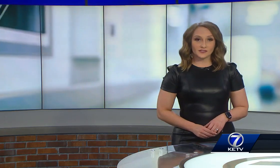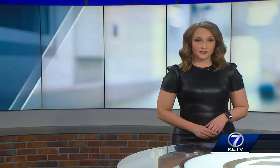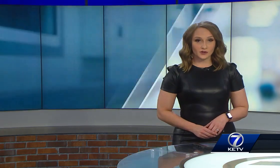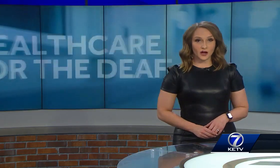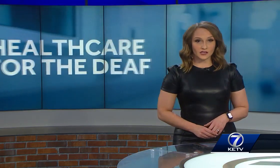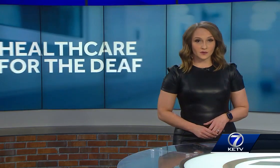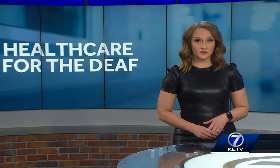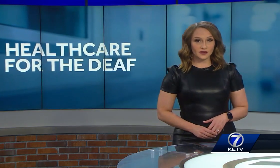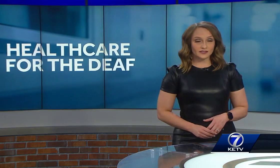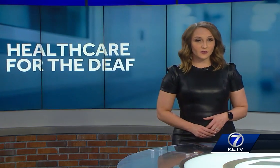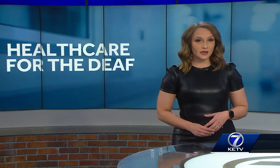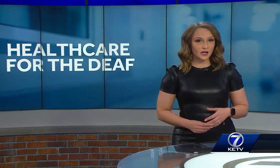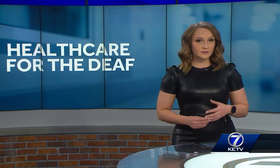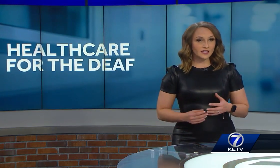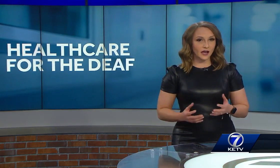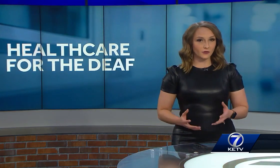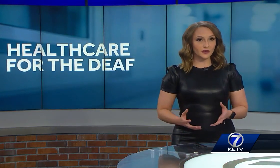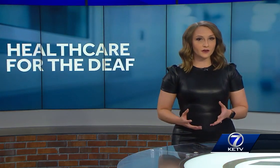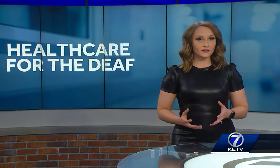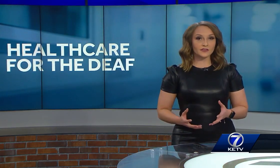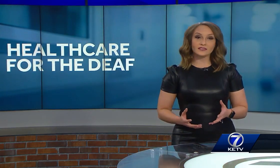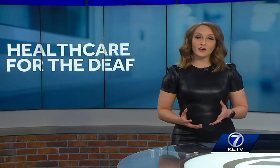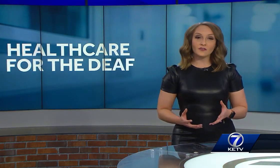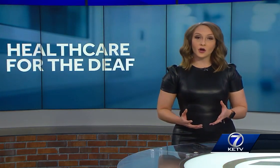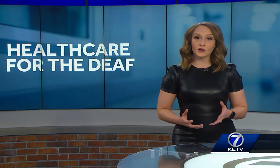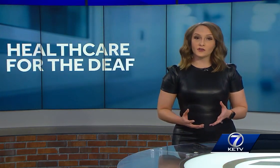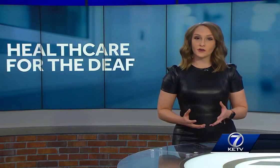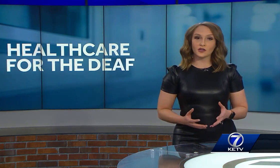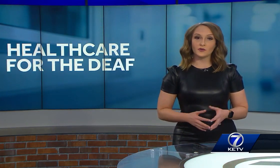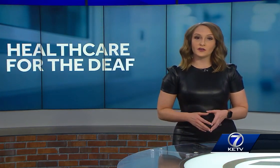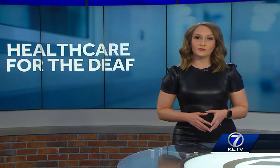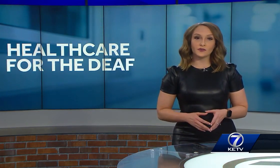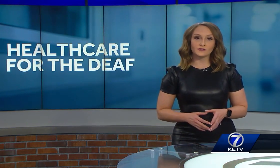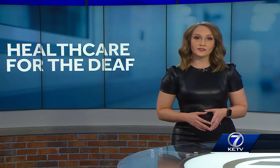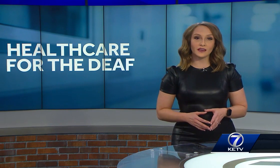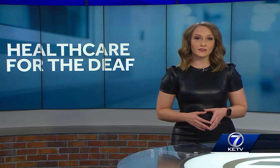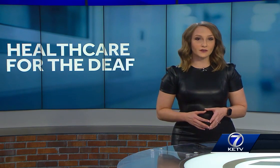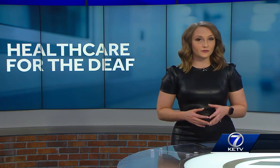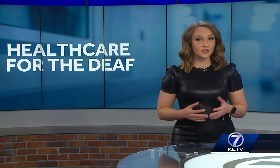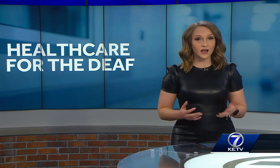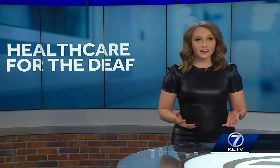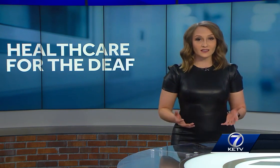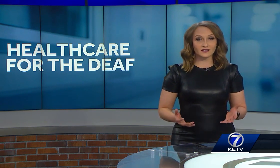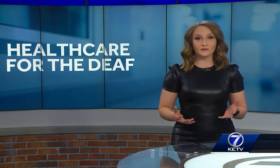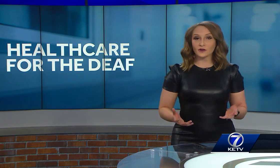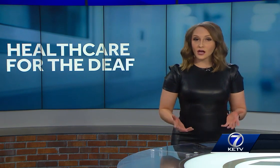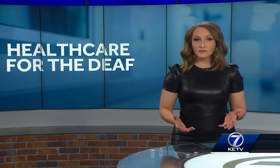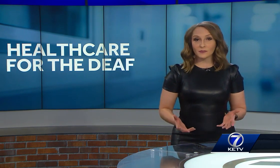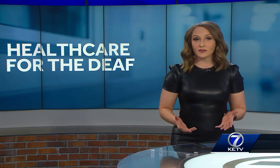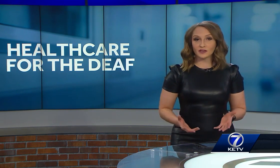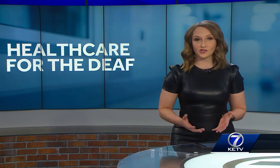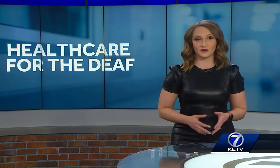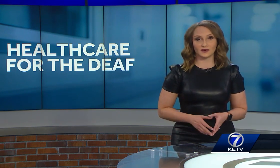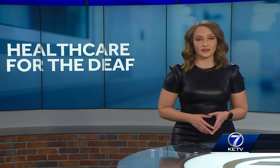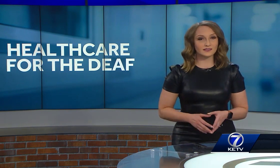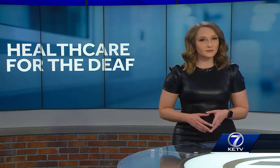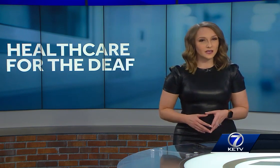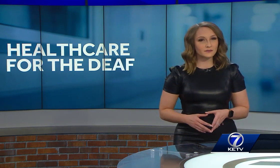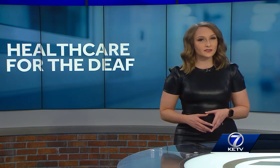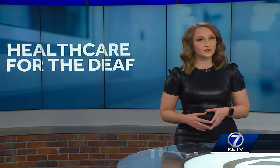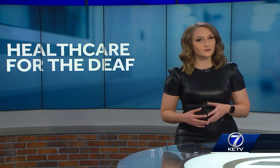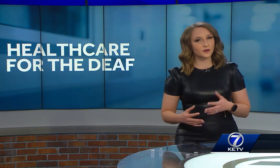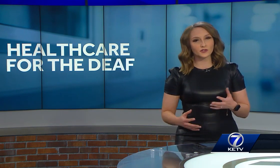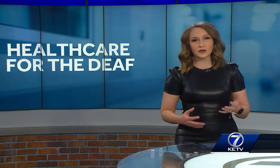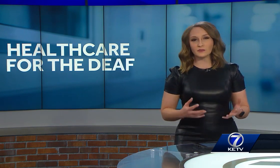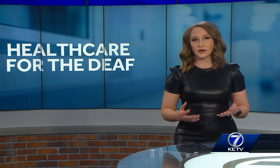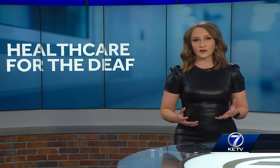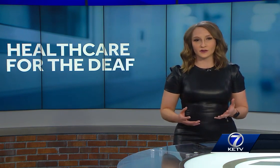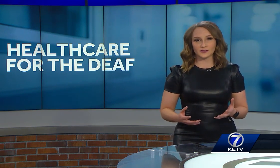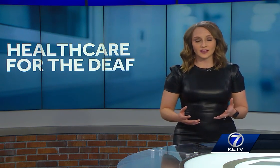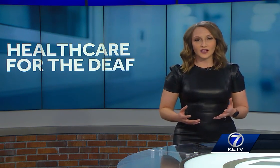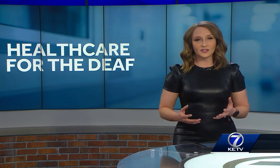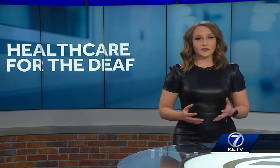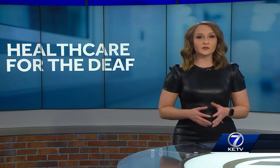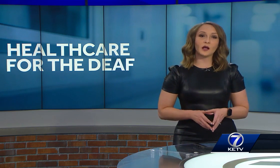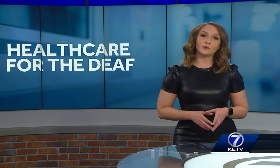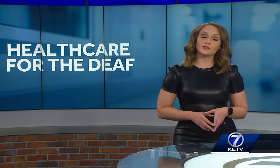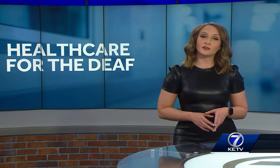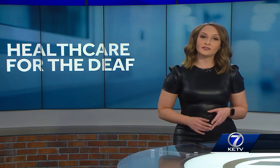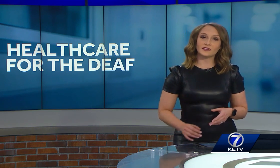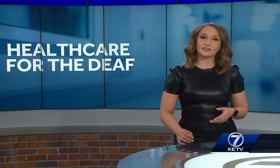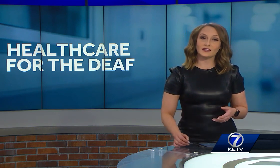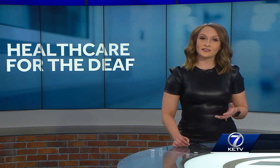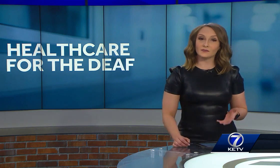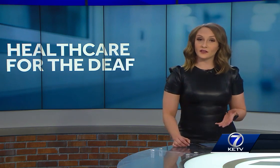TAYLOR, KETV NEWSWATCH SEVEN PARTICIPANTS AT A DEAF CENTRIC HOSPITAL EVENT SAY WHEN IT COMES TO HEALTH CARE, THE DEAF AND HARD OF HEARING COMMUNITY FEELS LIKE THEY’RE FORGOTTEN.